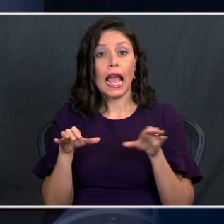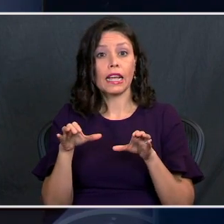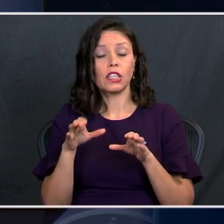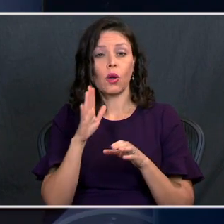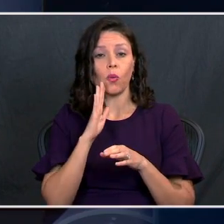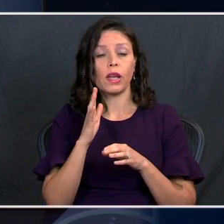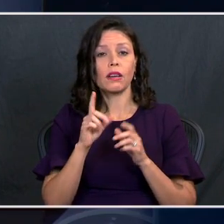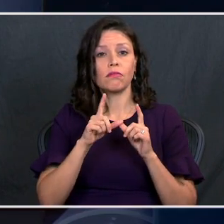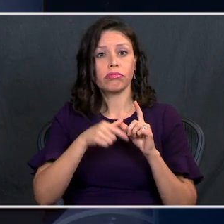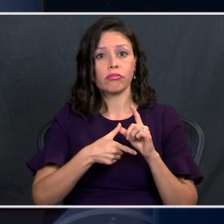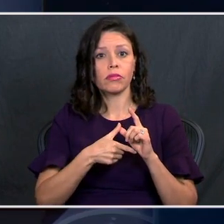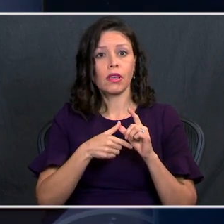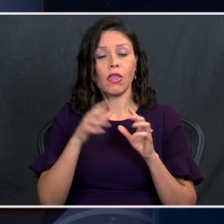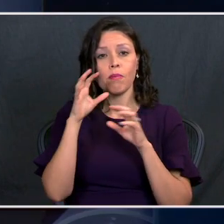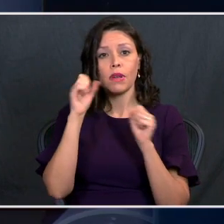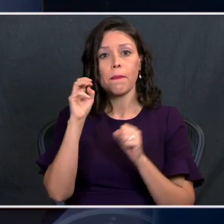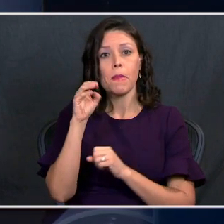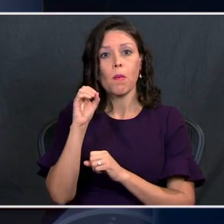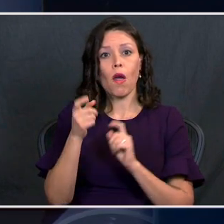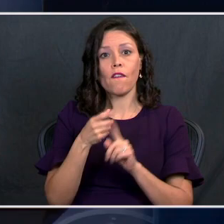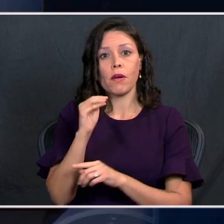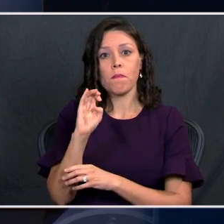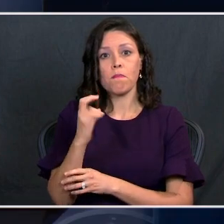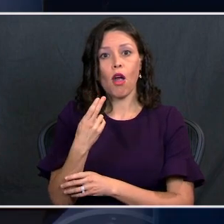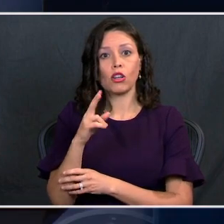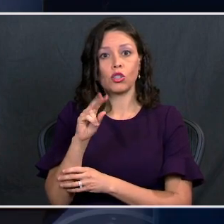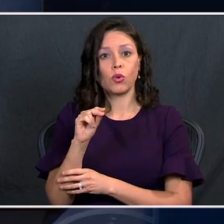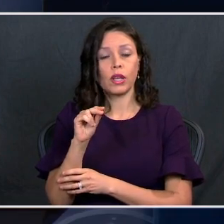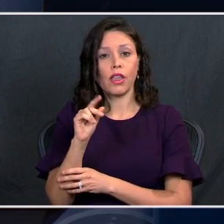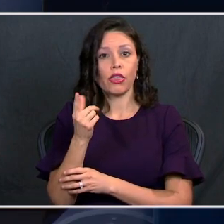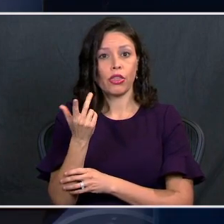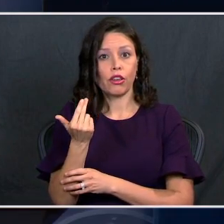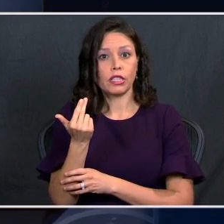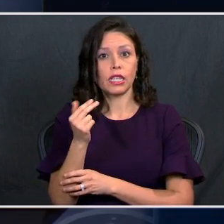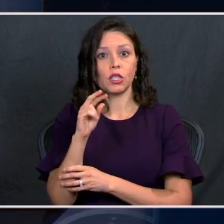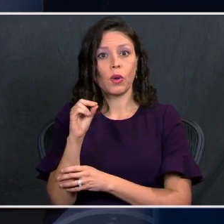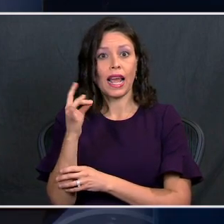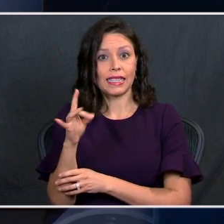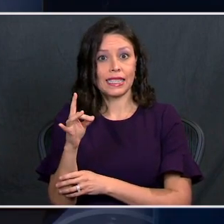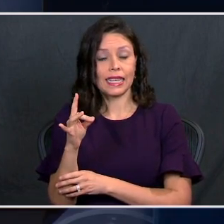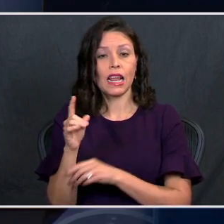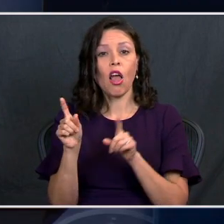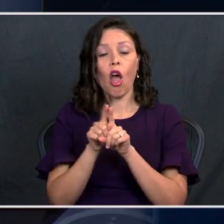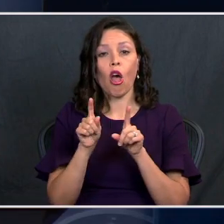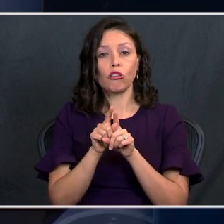the Presidential Memorandum of March 2013 [23], 2018, and also confirms the revocation